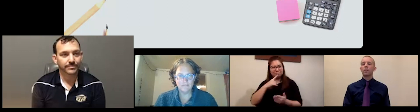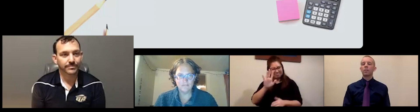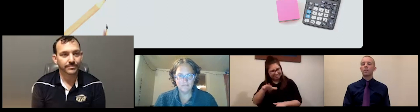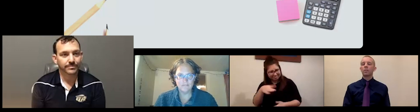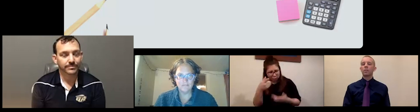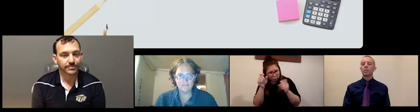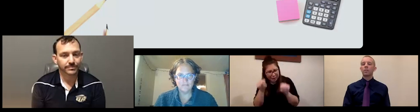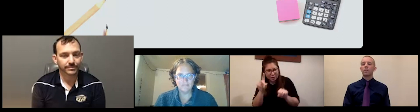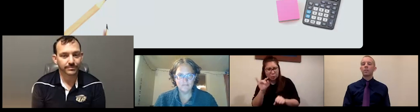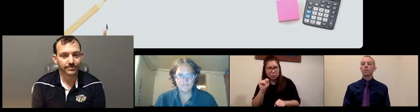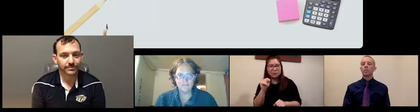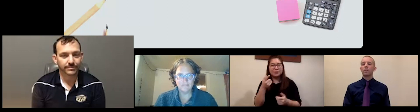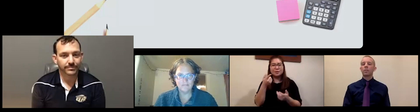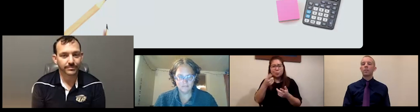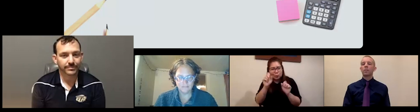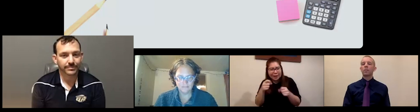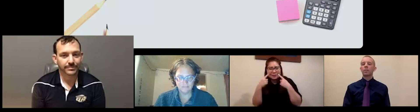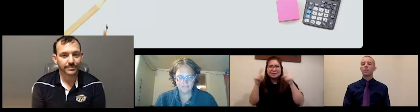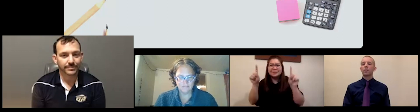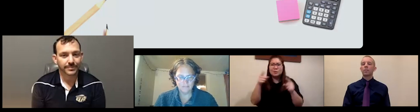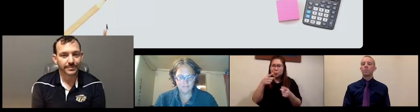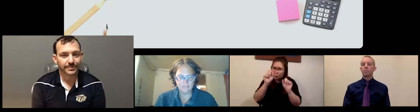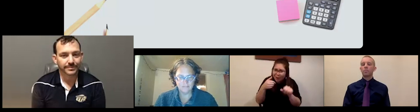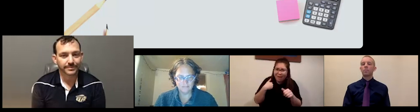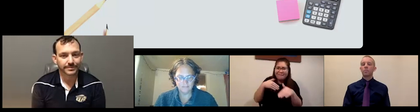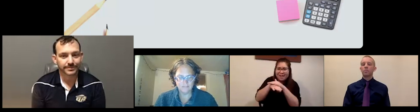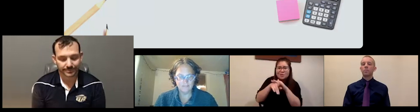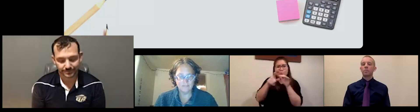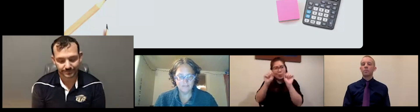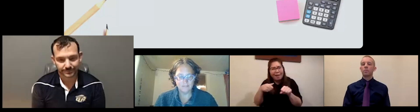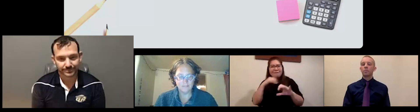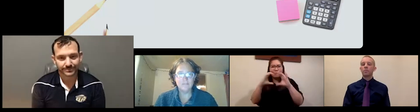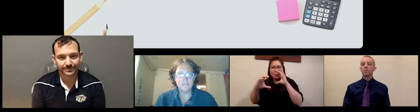“You can do it. You can succeed. You can have access. You can have communication.”